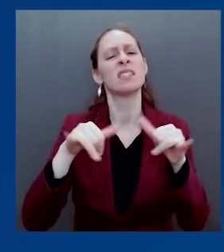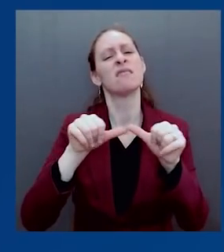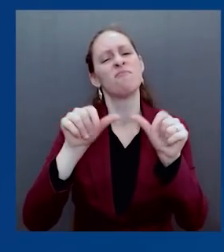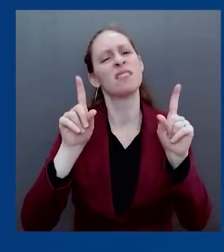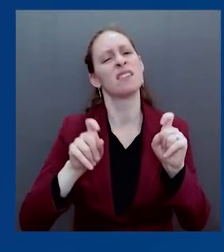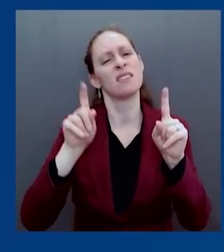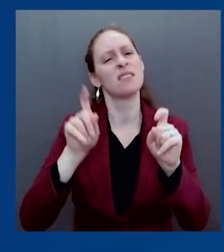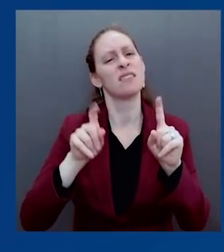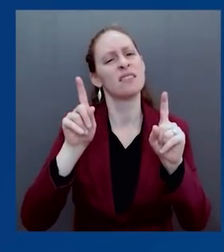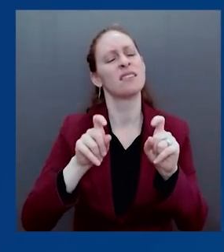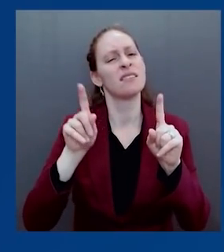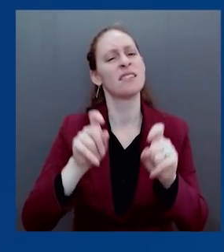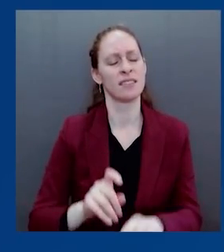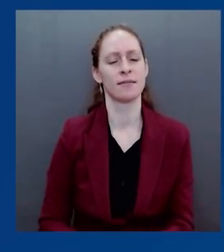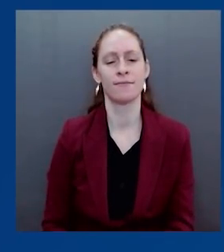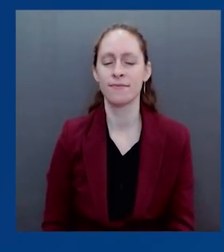Let's go to Joyce Frieden at MedPage Today.